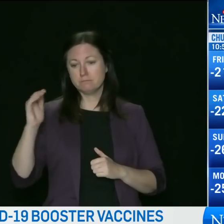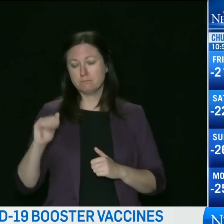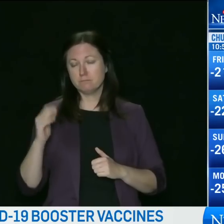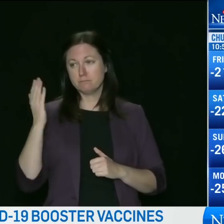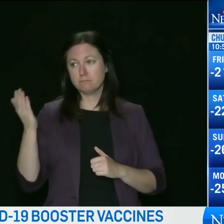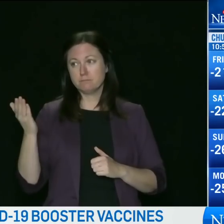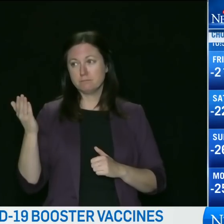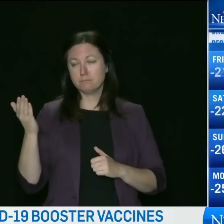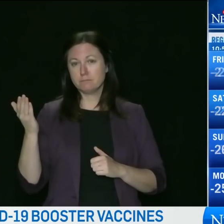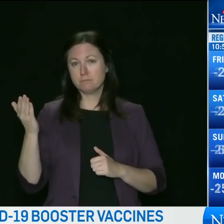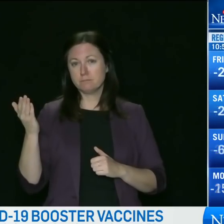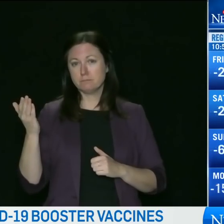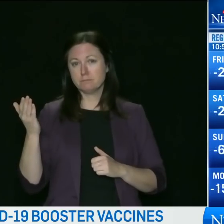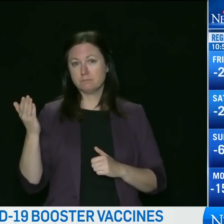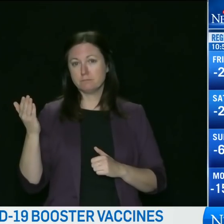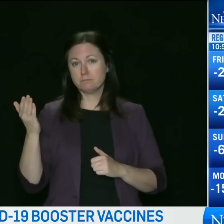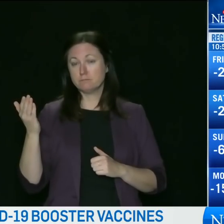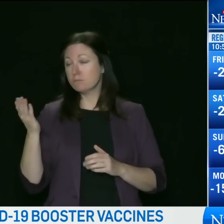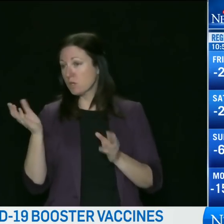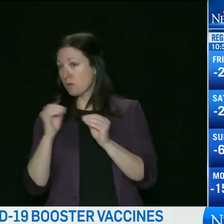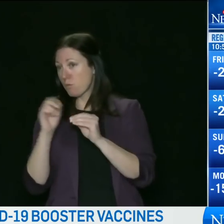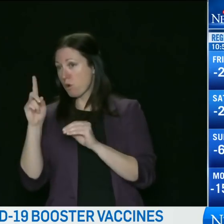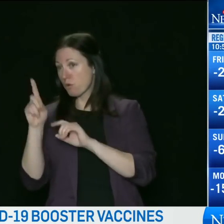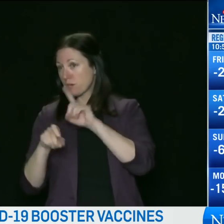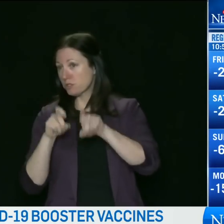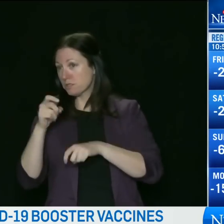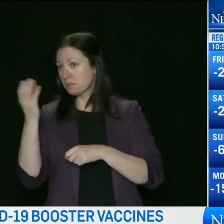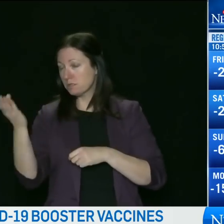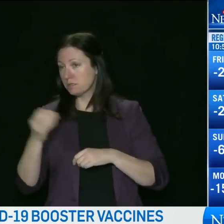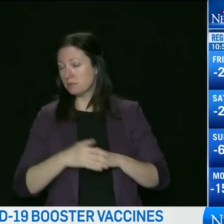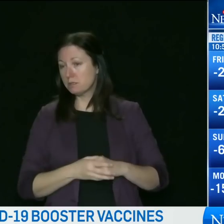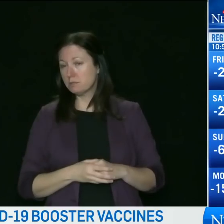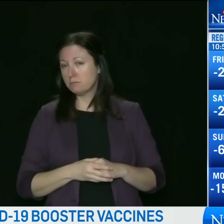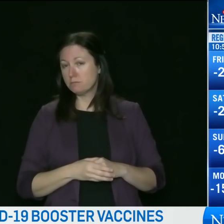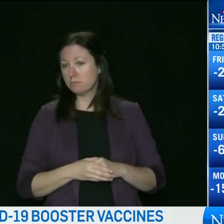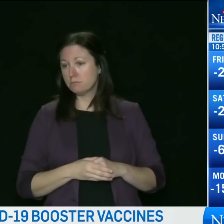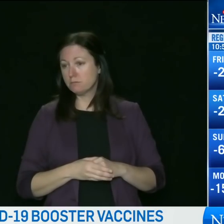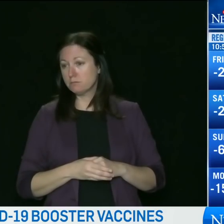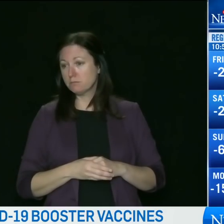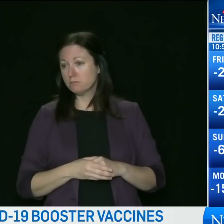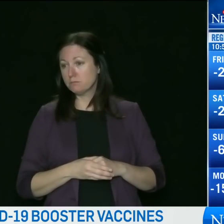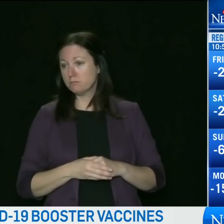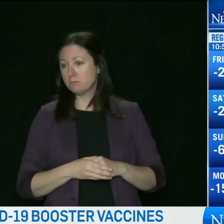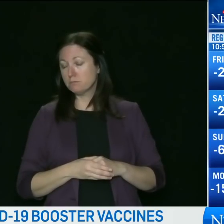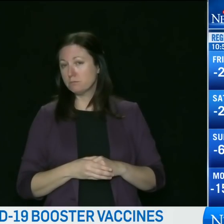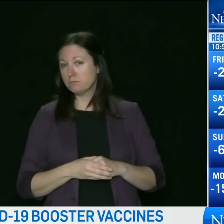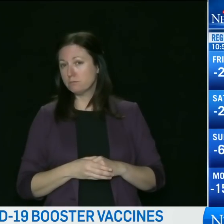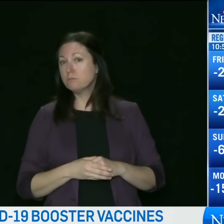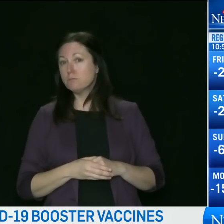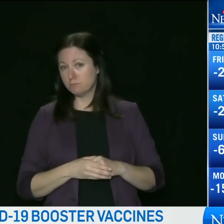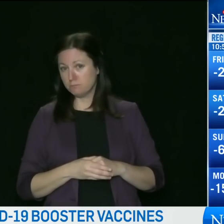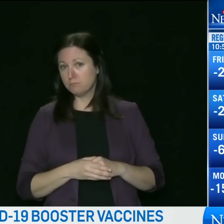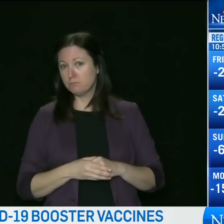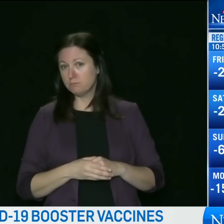THANK YOU. Voice of Interpreter: THANK